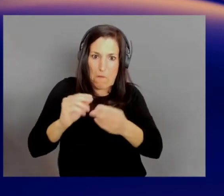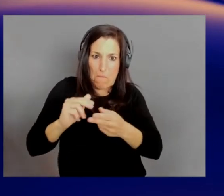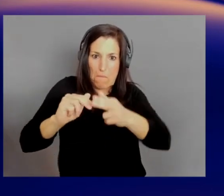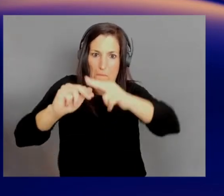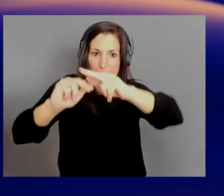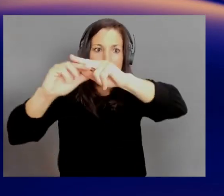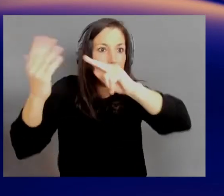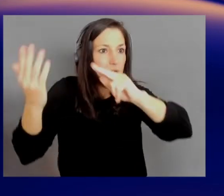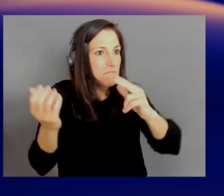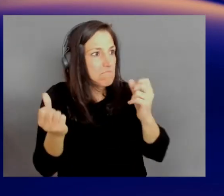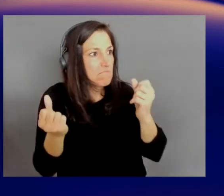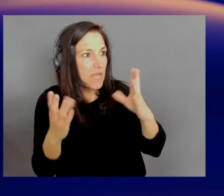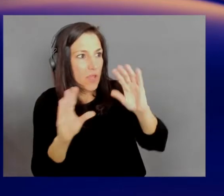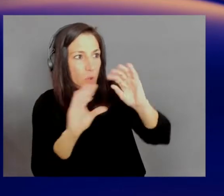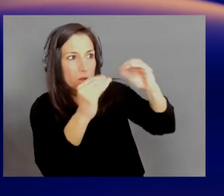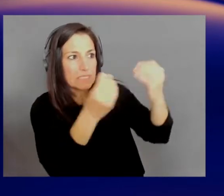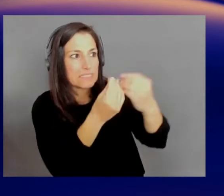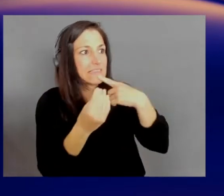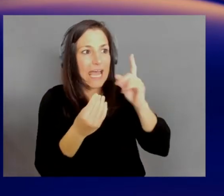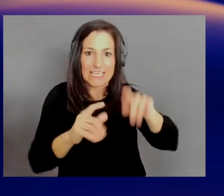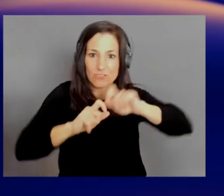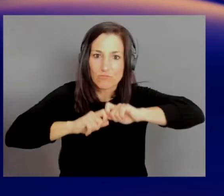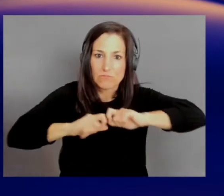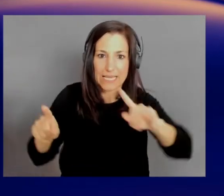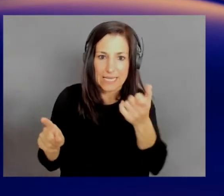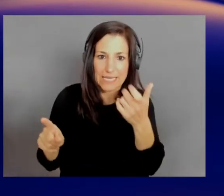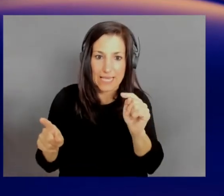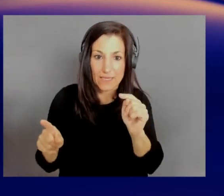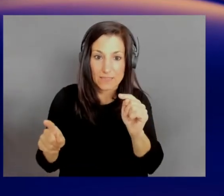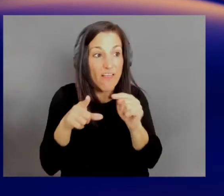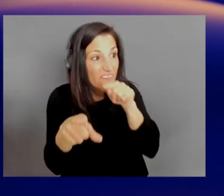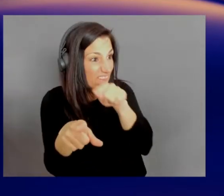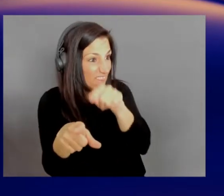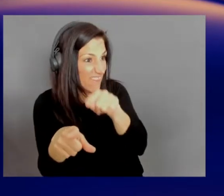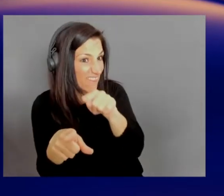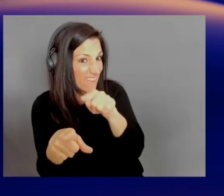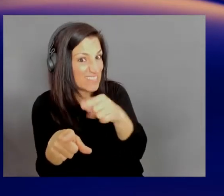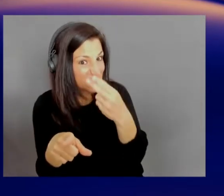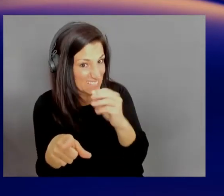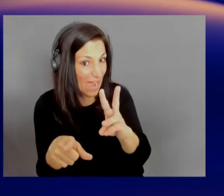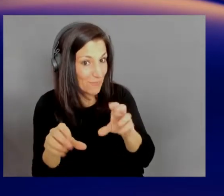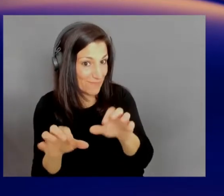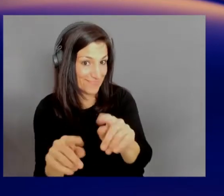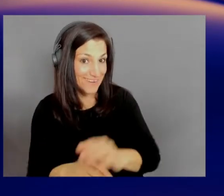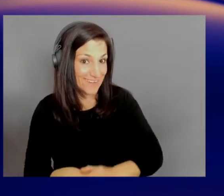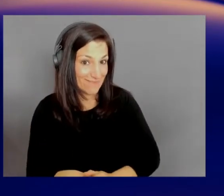So this is how they onboarded and started doing that. So once we get data into Pinpoint,